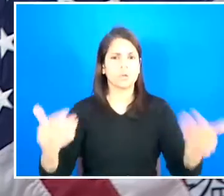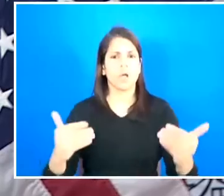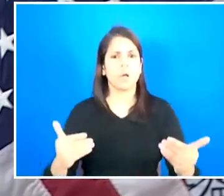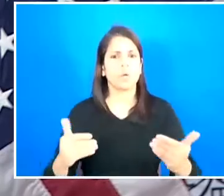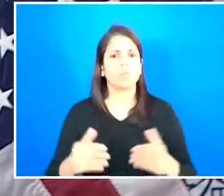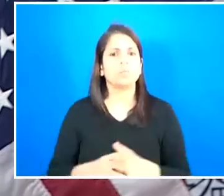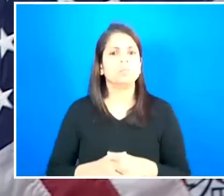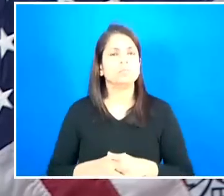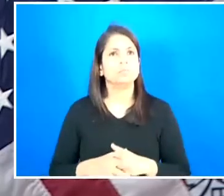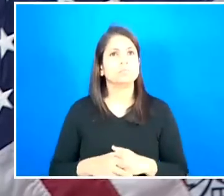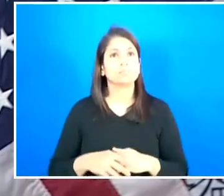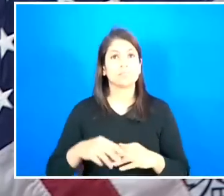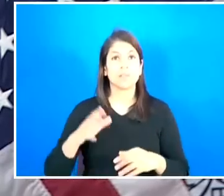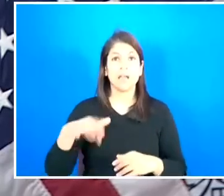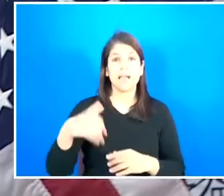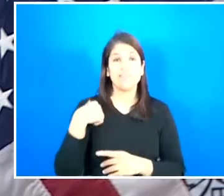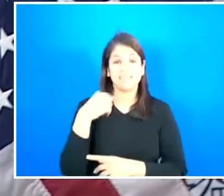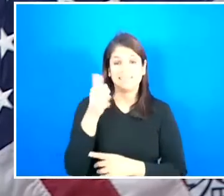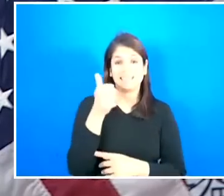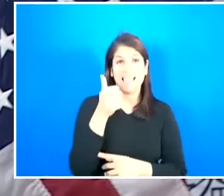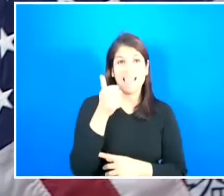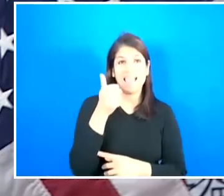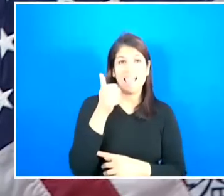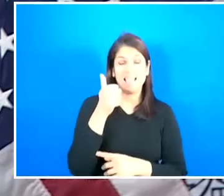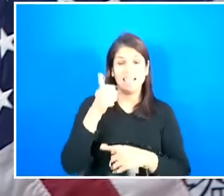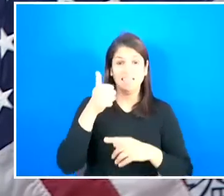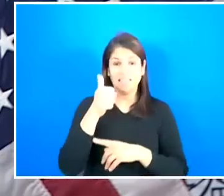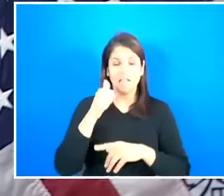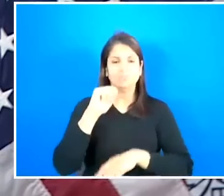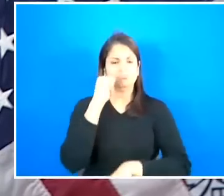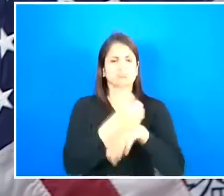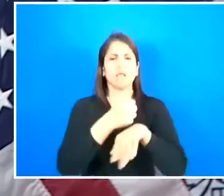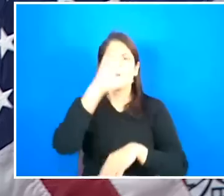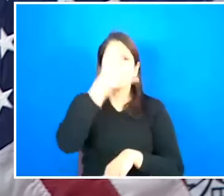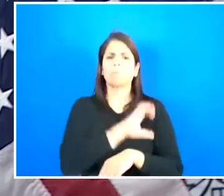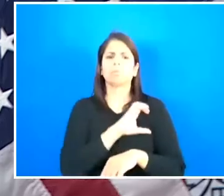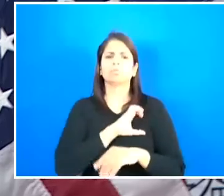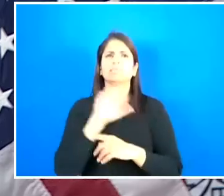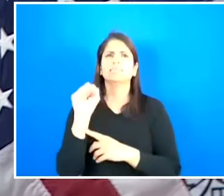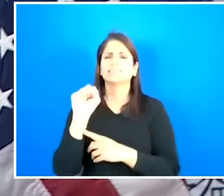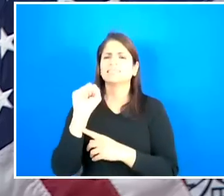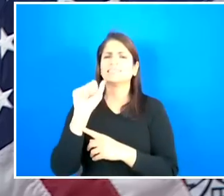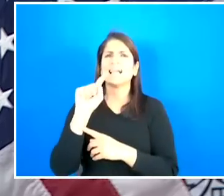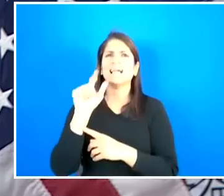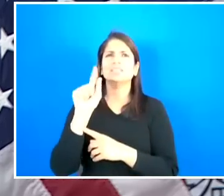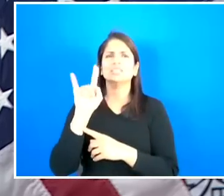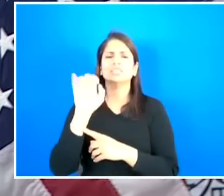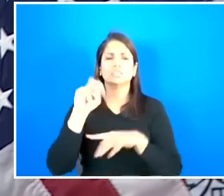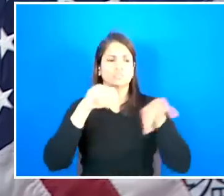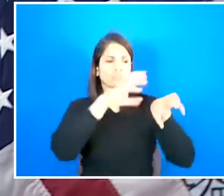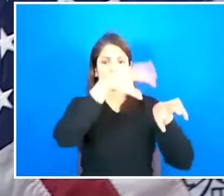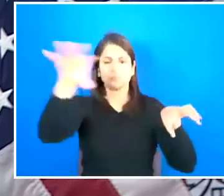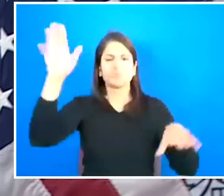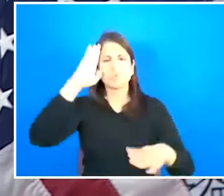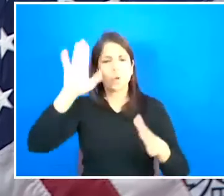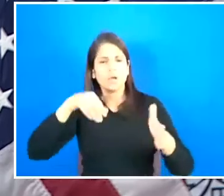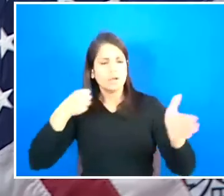THEY'RE THE END POINTS OF SUBWAY LINES. THAT'S WHERE WE HAVE A PARTICULAR PROBLEM. WE ALL KNOW FOR DECADES THERE HAVE BEEN